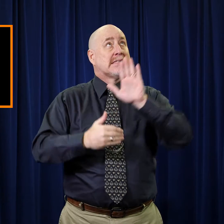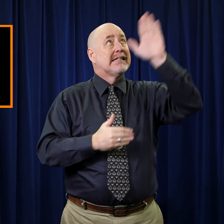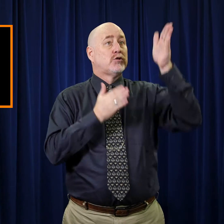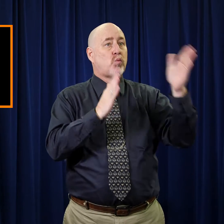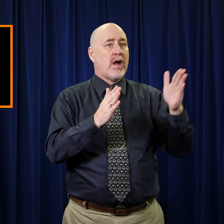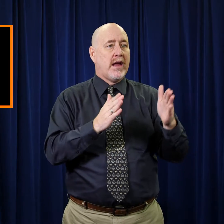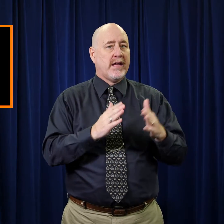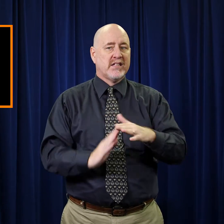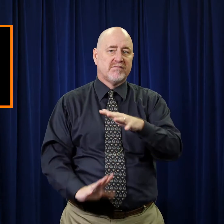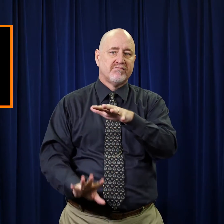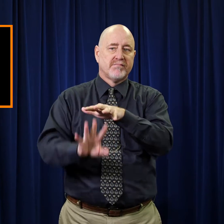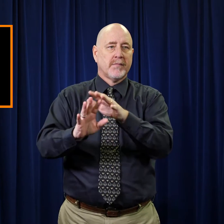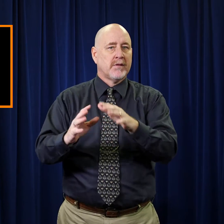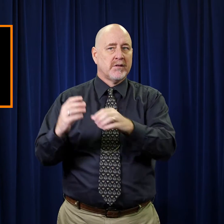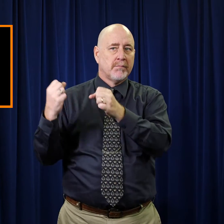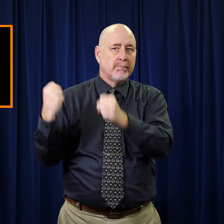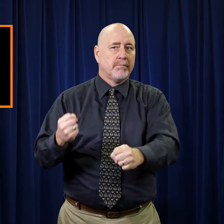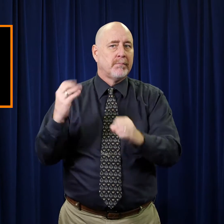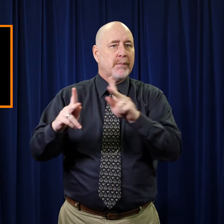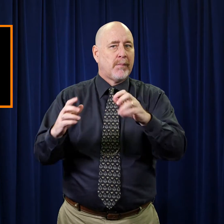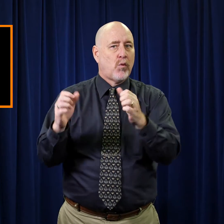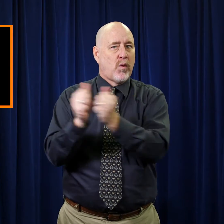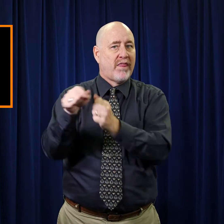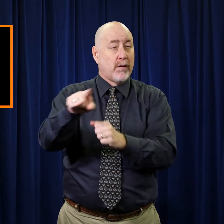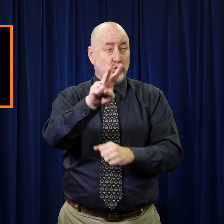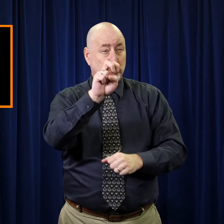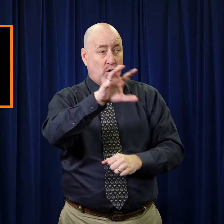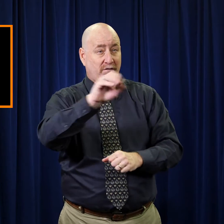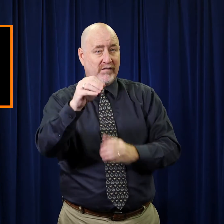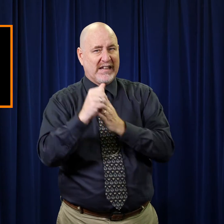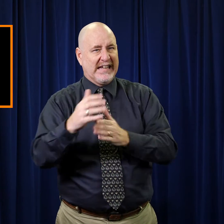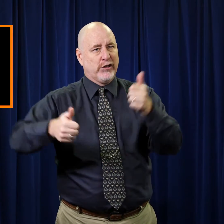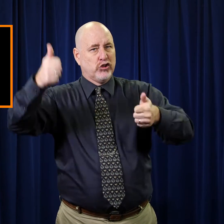opposition to God's Way is fortified with numbers. They had 250